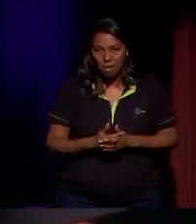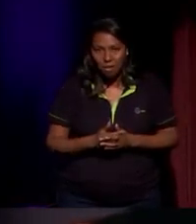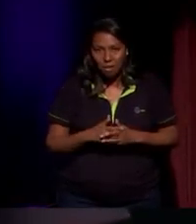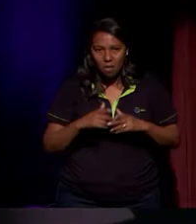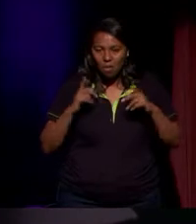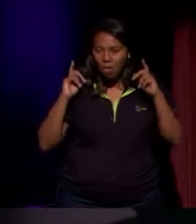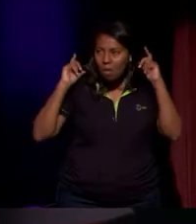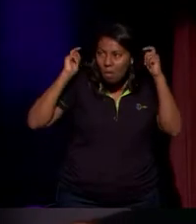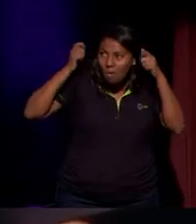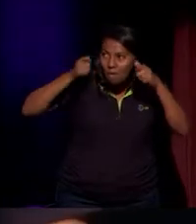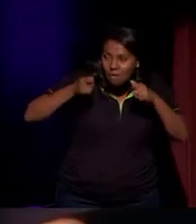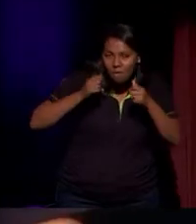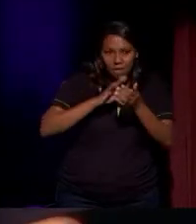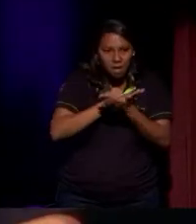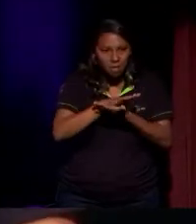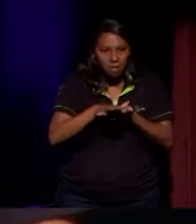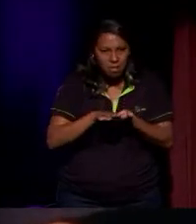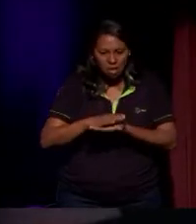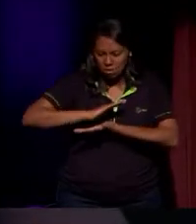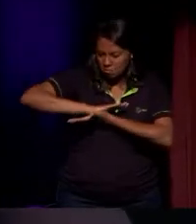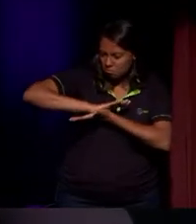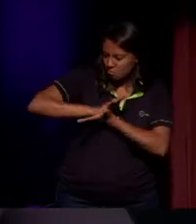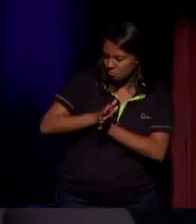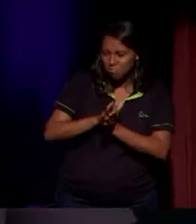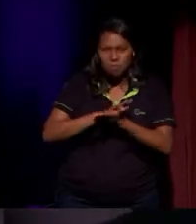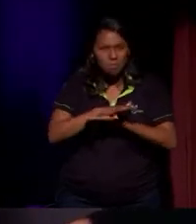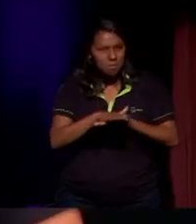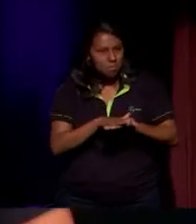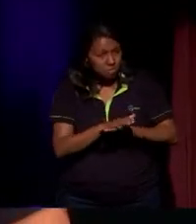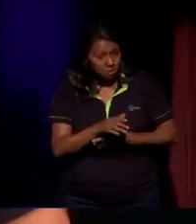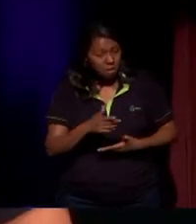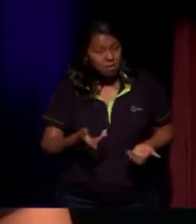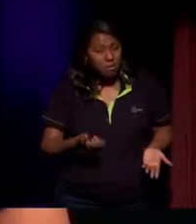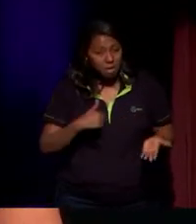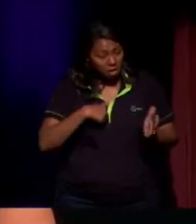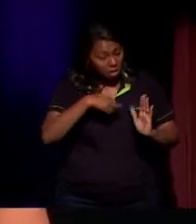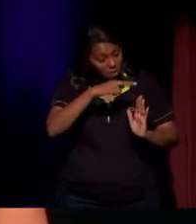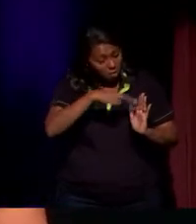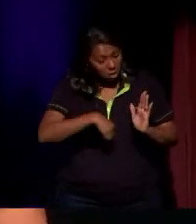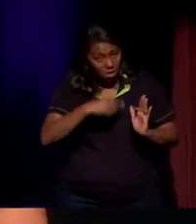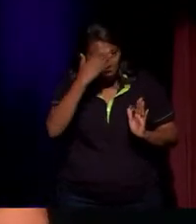I have not been subjugated, I am neither illiterate nor oppressed